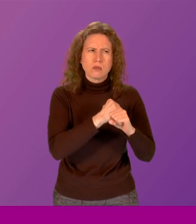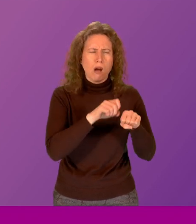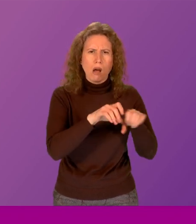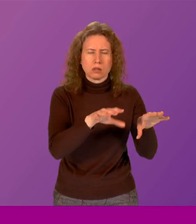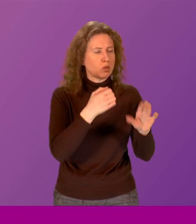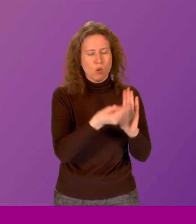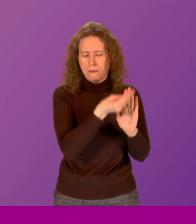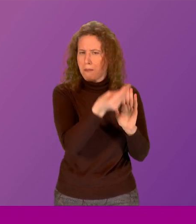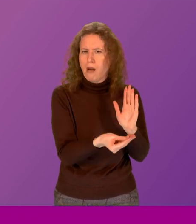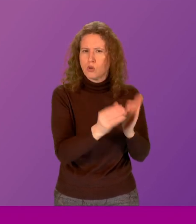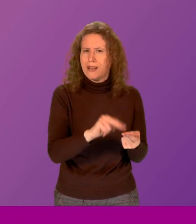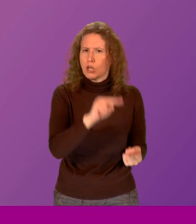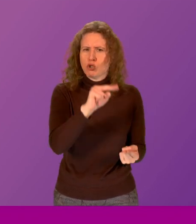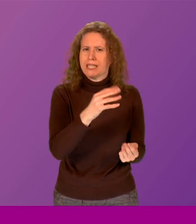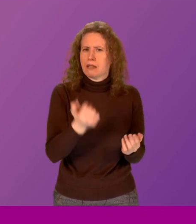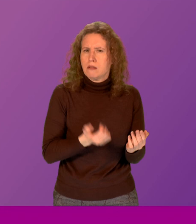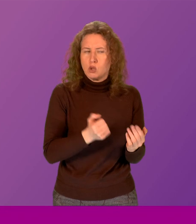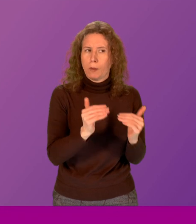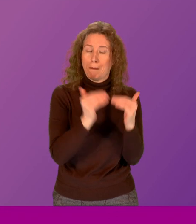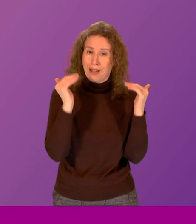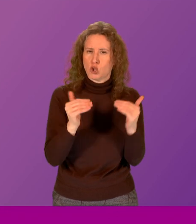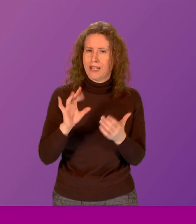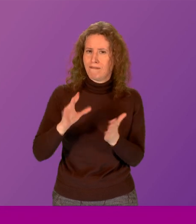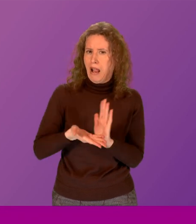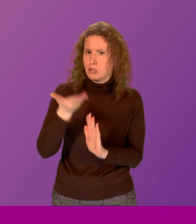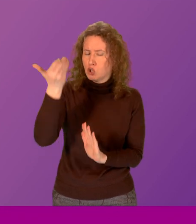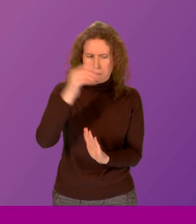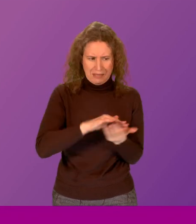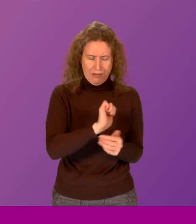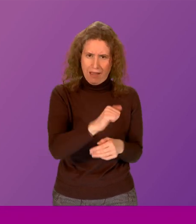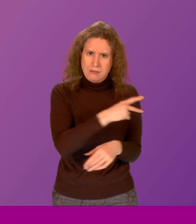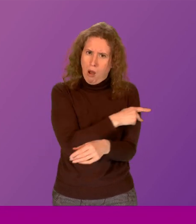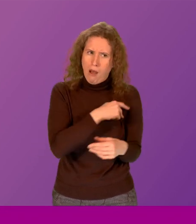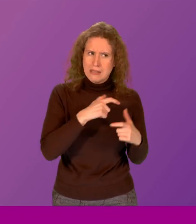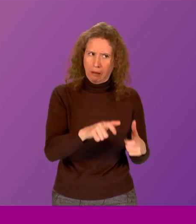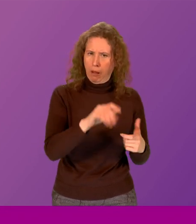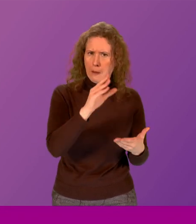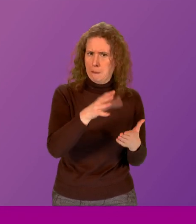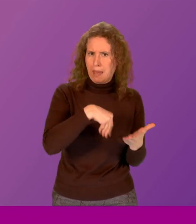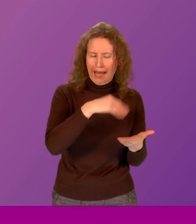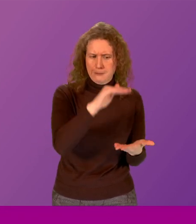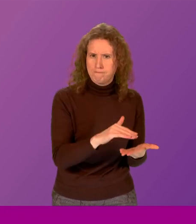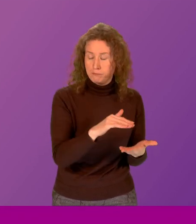of its workers a percentage pay increase that meets inflation. In the context of its fair work